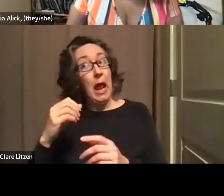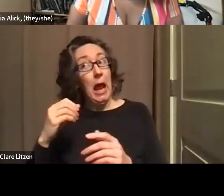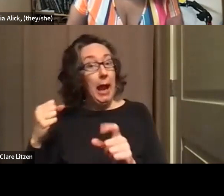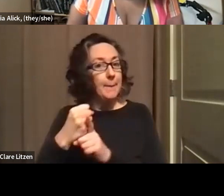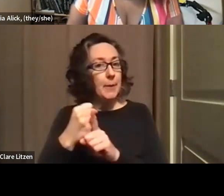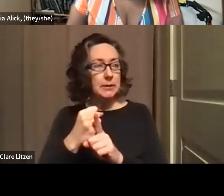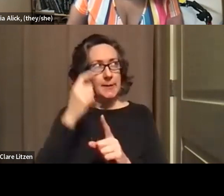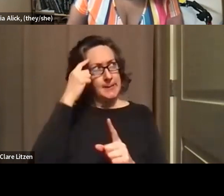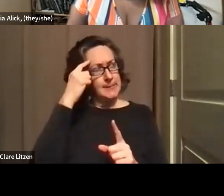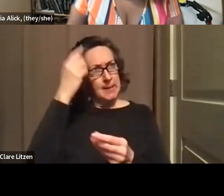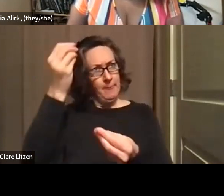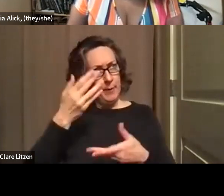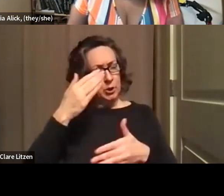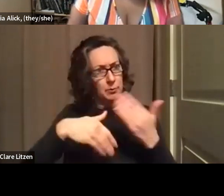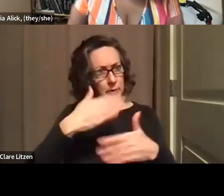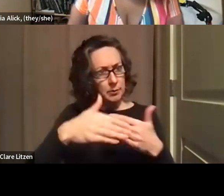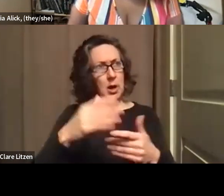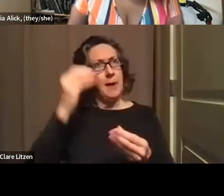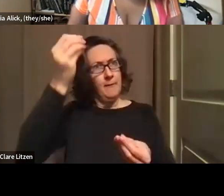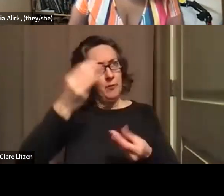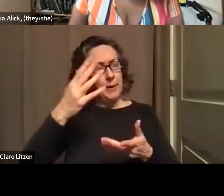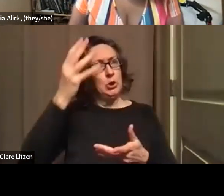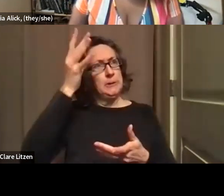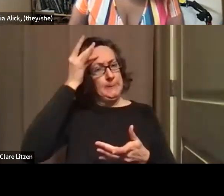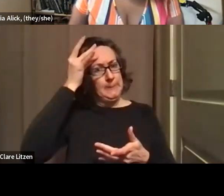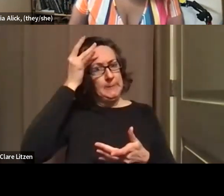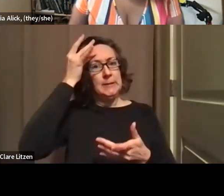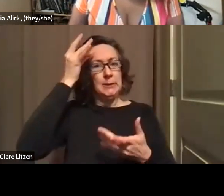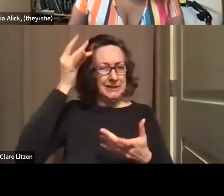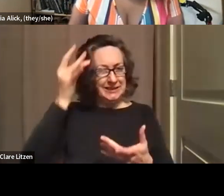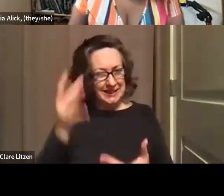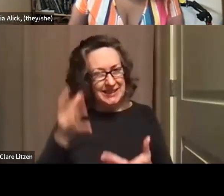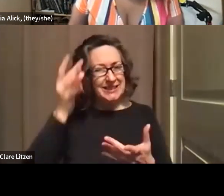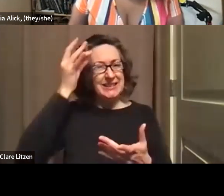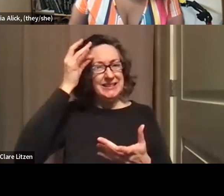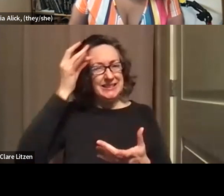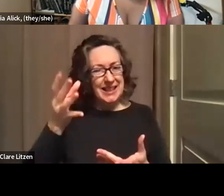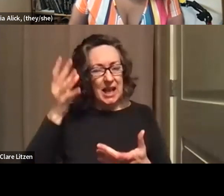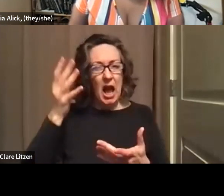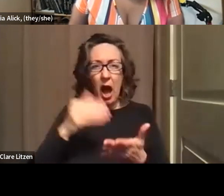and how I retain information. And so I forget where I am.